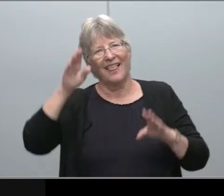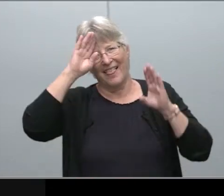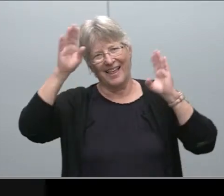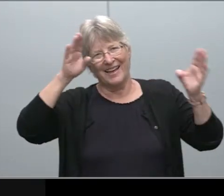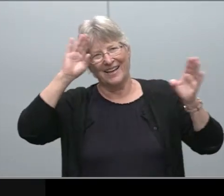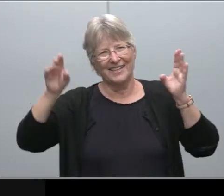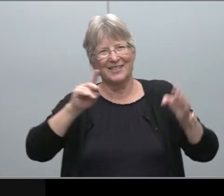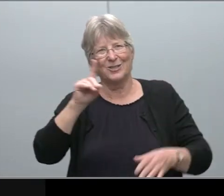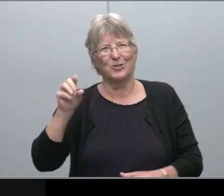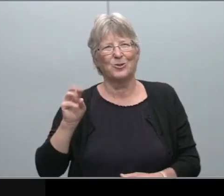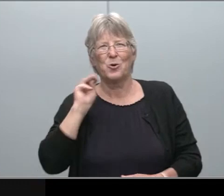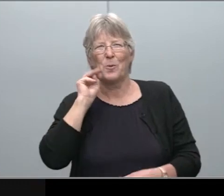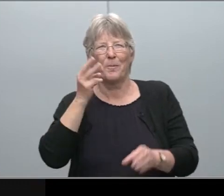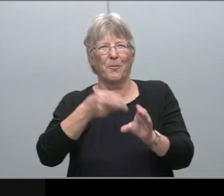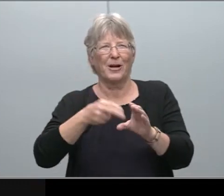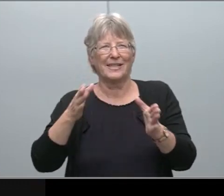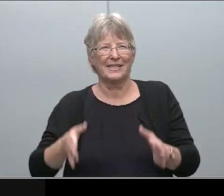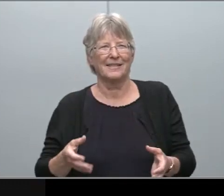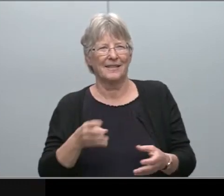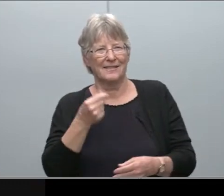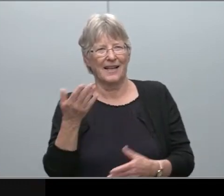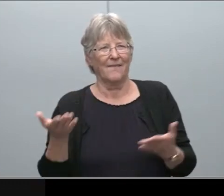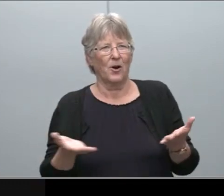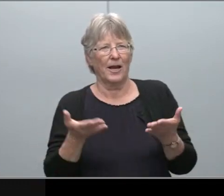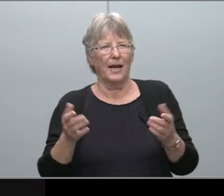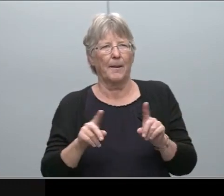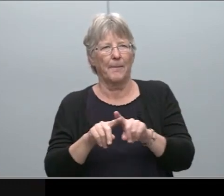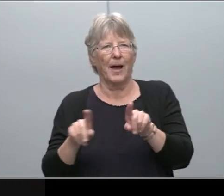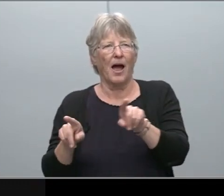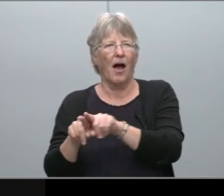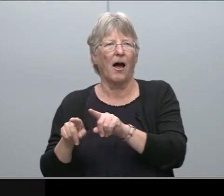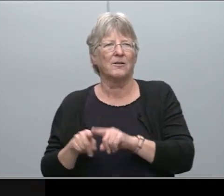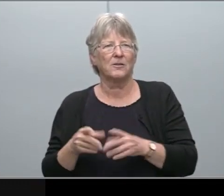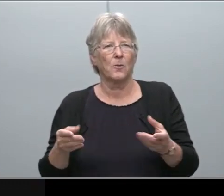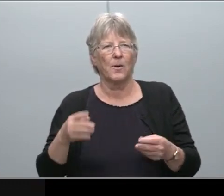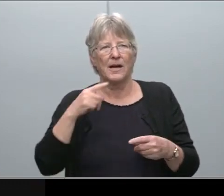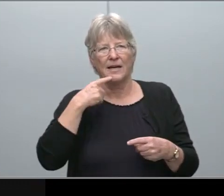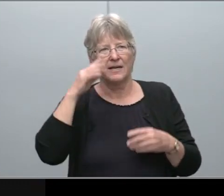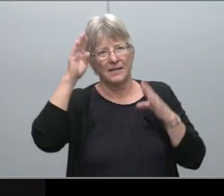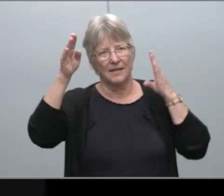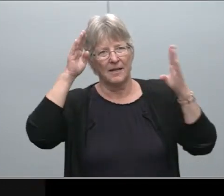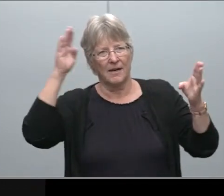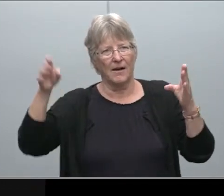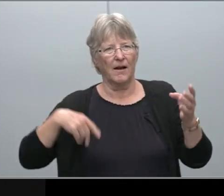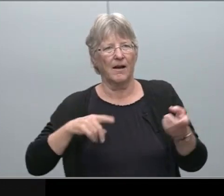And I know Robin, in her agenda that she sent out in preparation for today, she asked for your great thinking